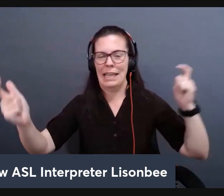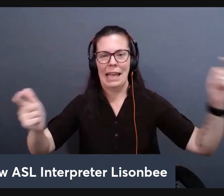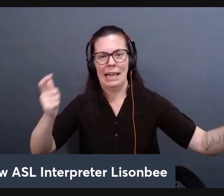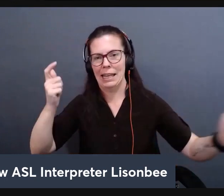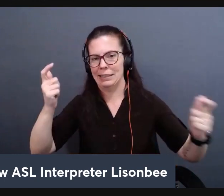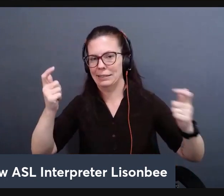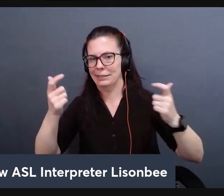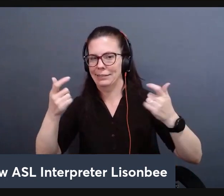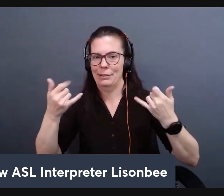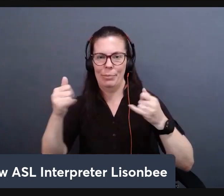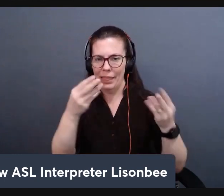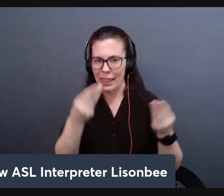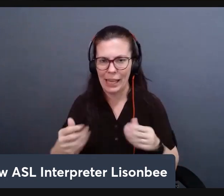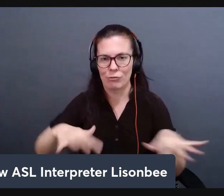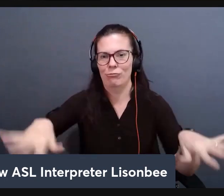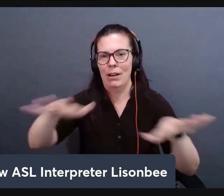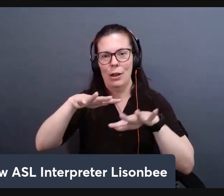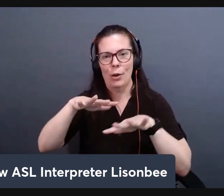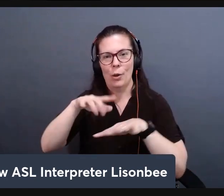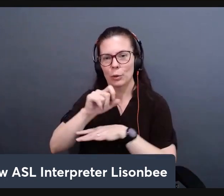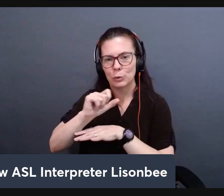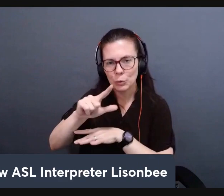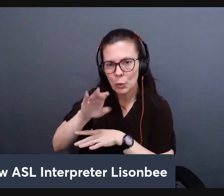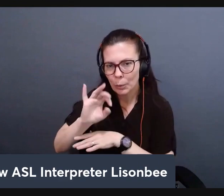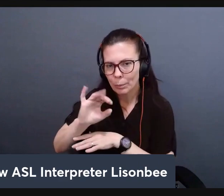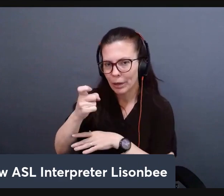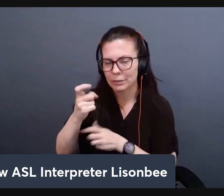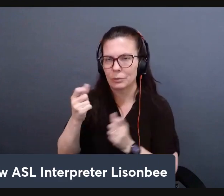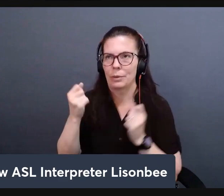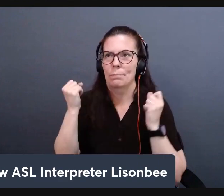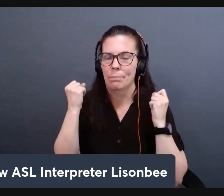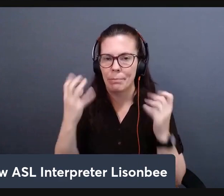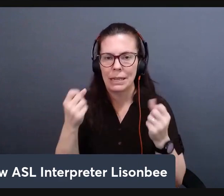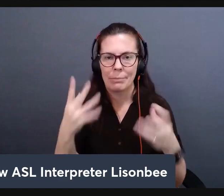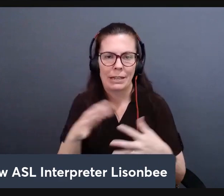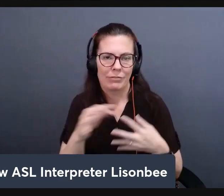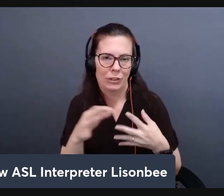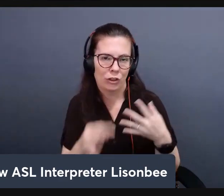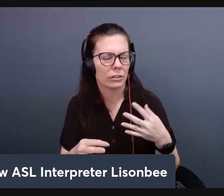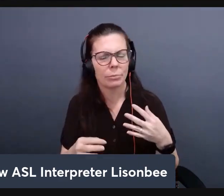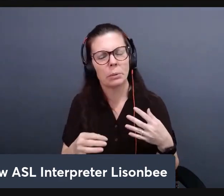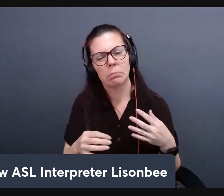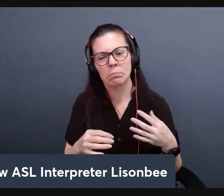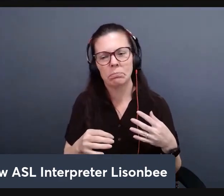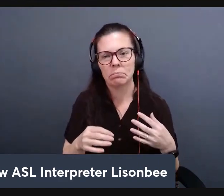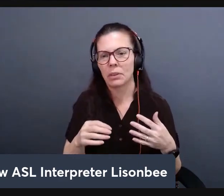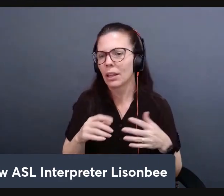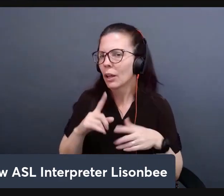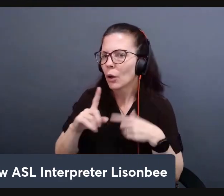with a million features you can play with, but you don't necessarily, when you're starting out,